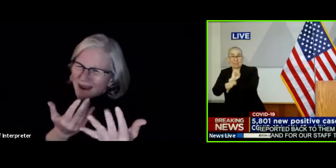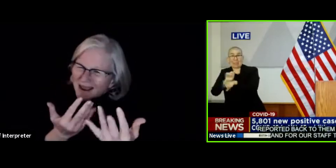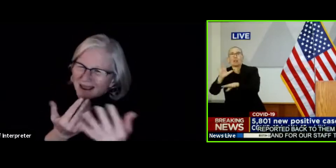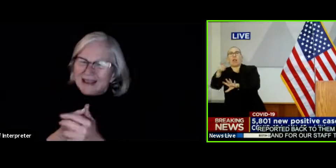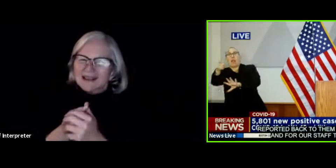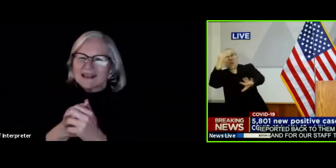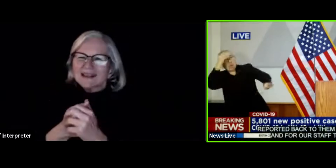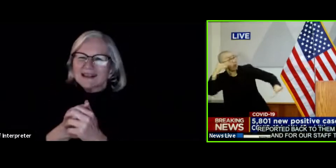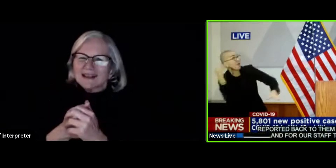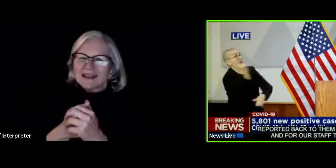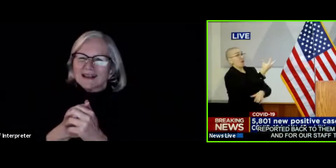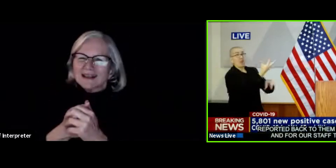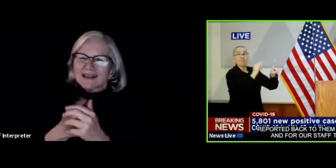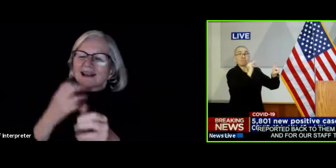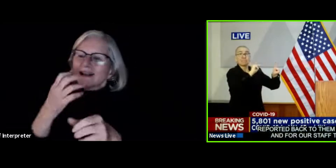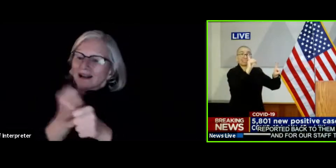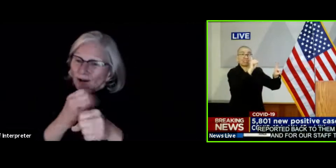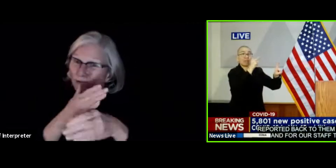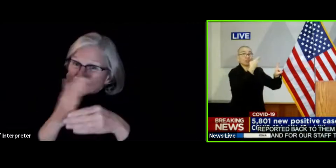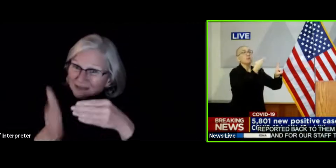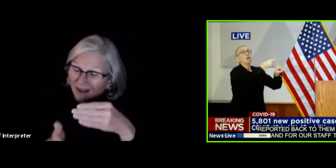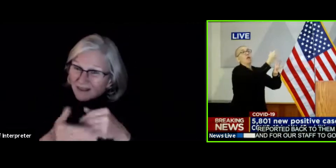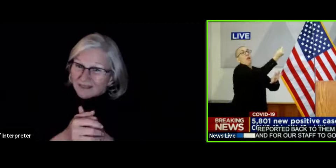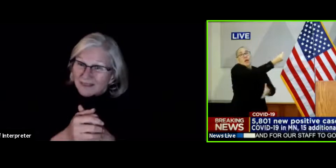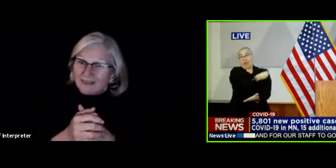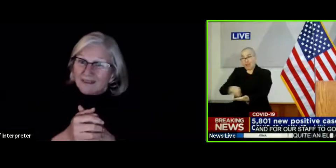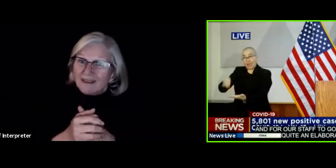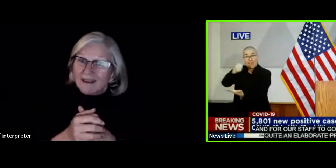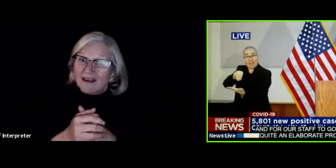MAKING OTHER CORRECTIONS, AND TO FOLLOW UP WITH CASES